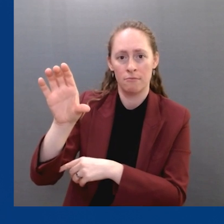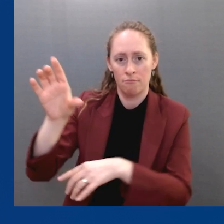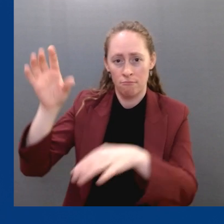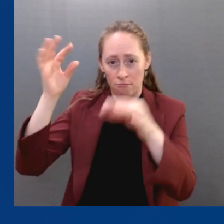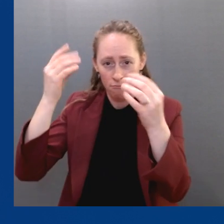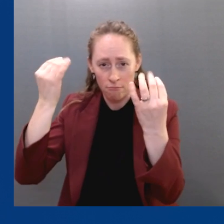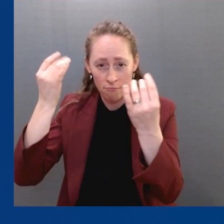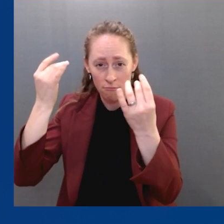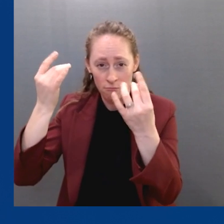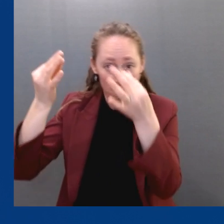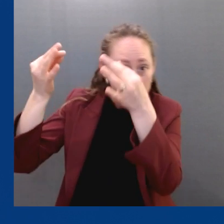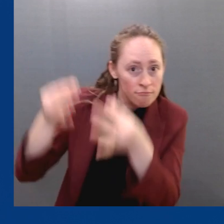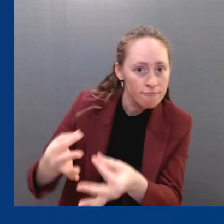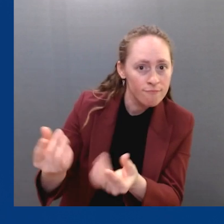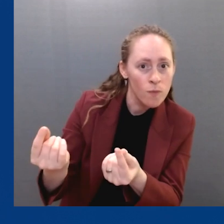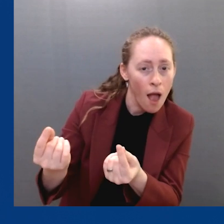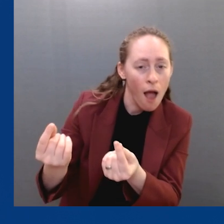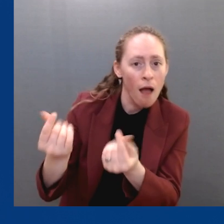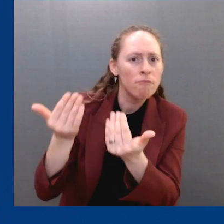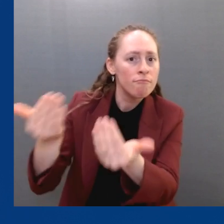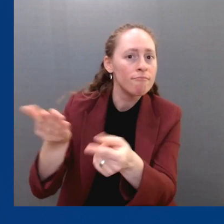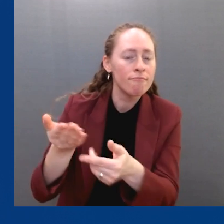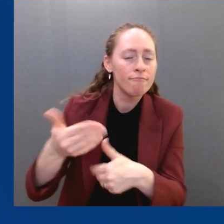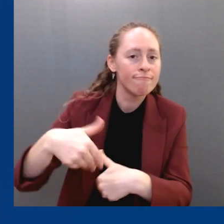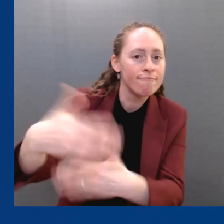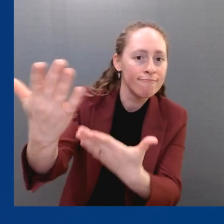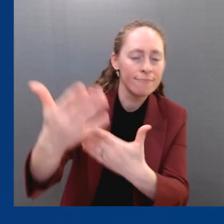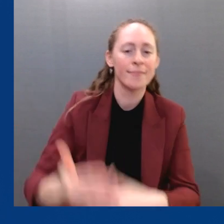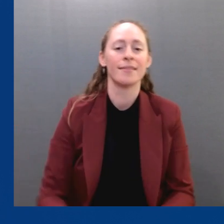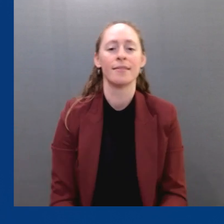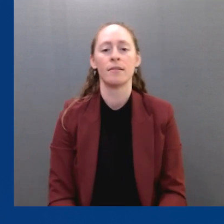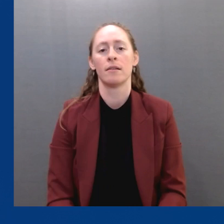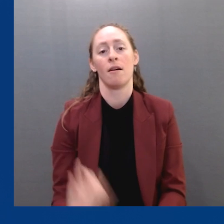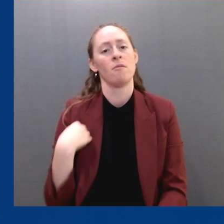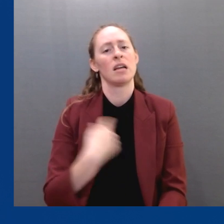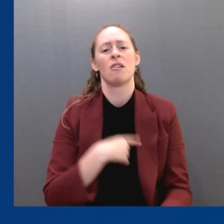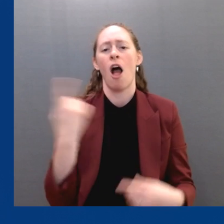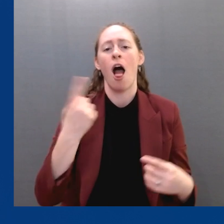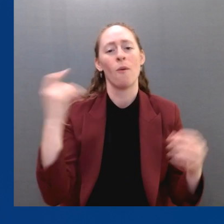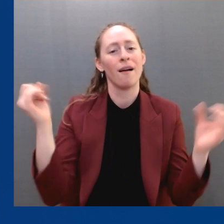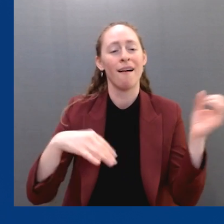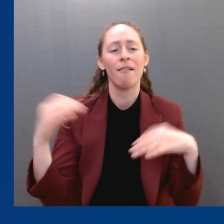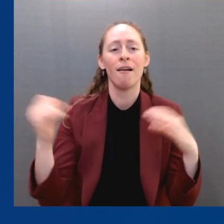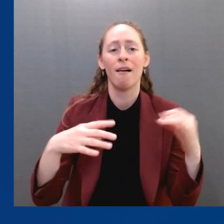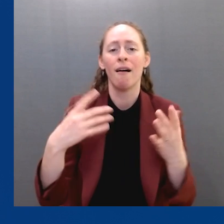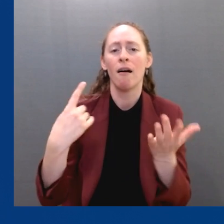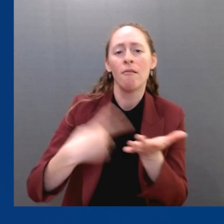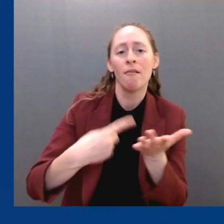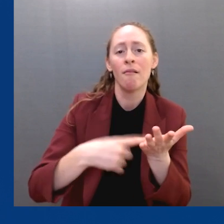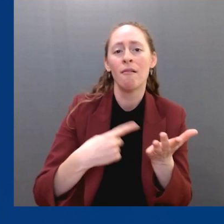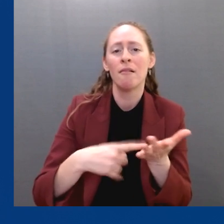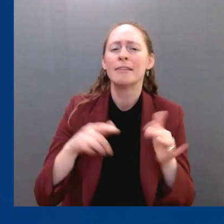So we always talk about it is not something new, but we all recognize what the lines of authority are